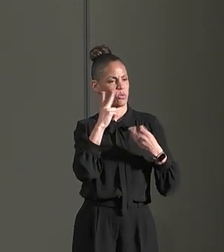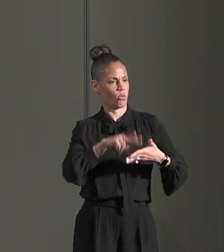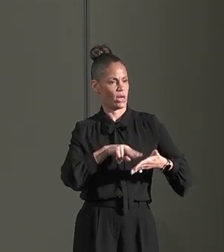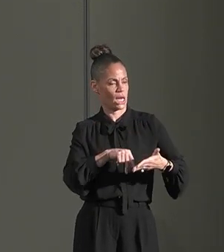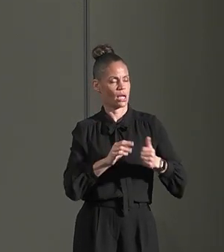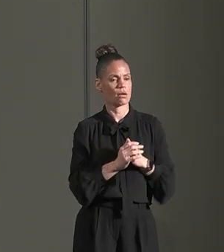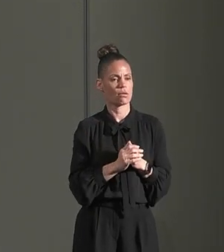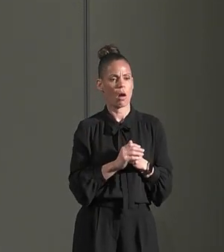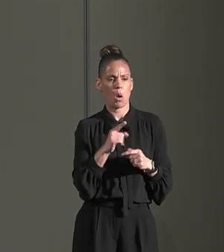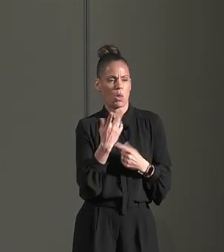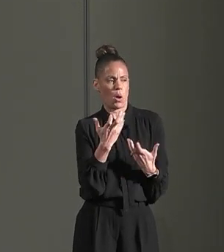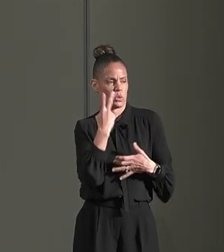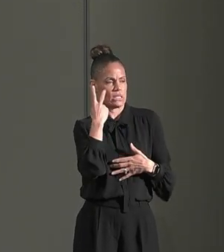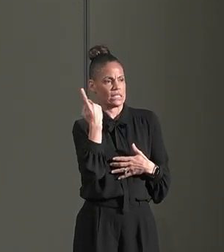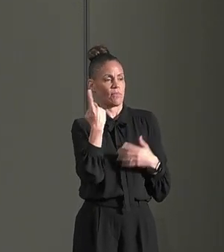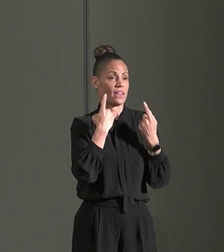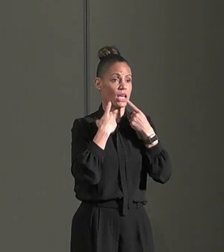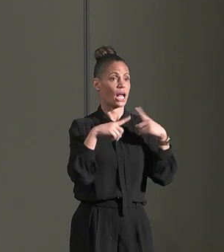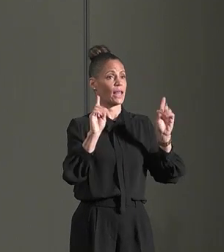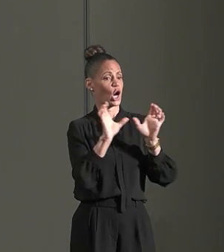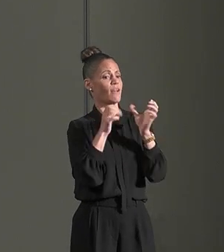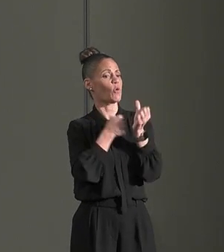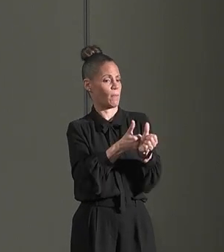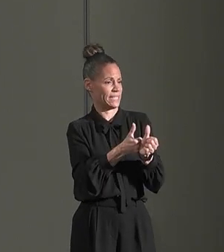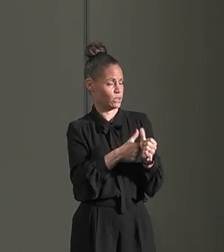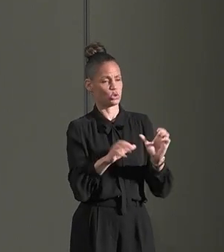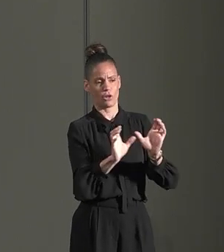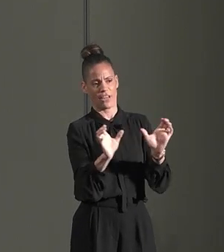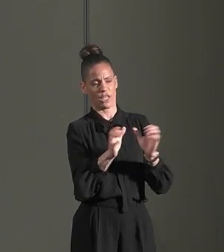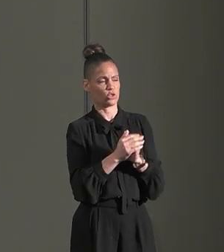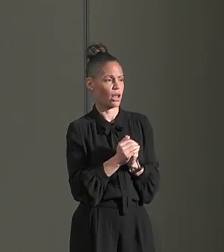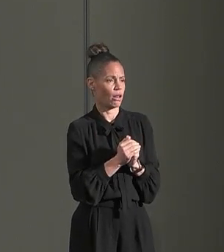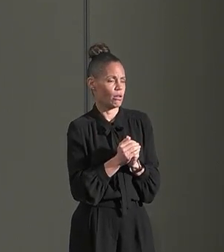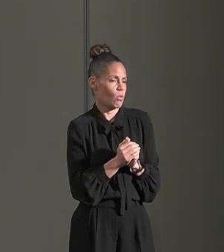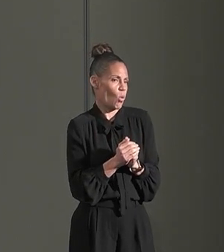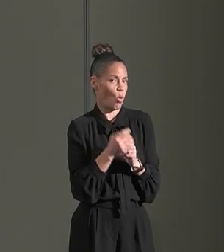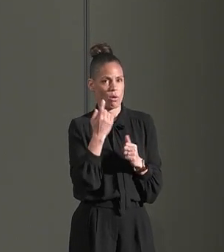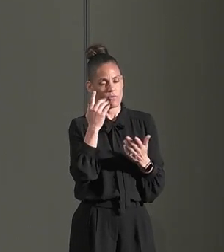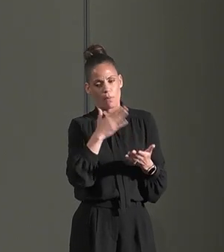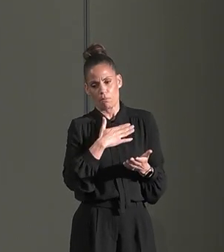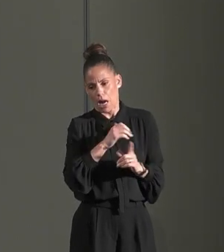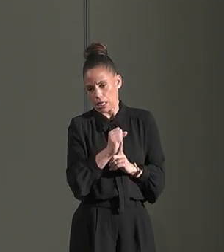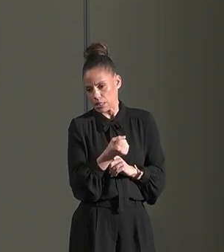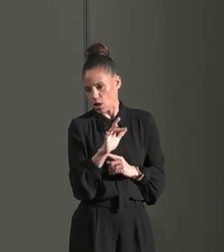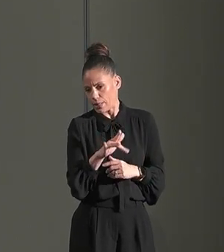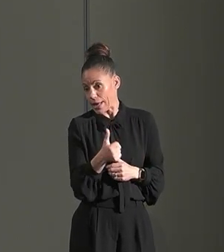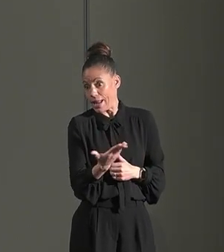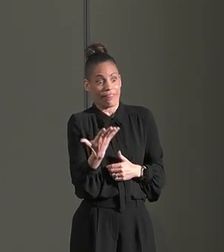things that declare conformance or certification. Or in this case, I will click on anything. It